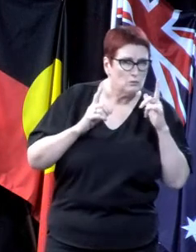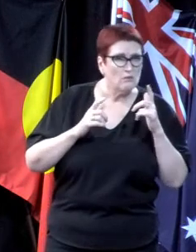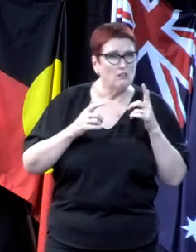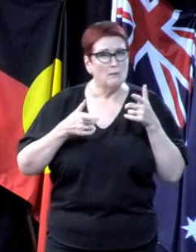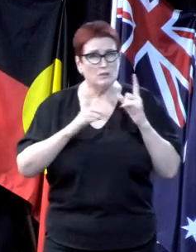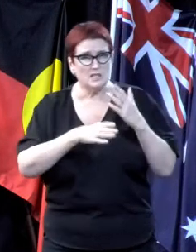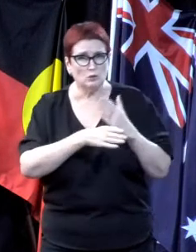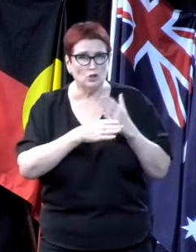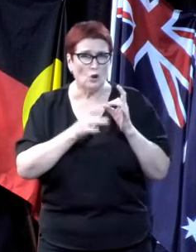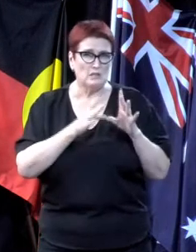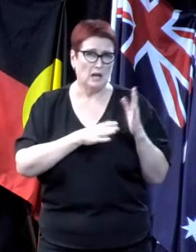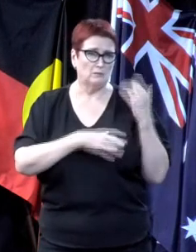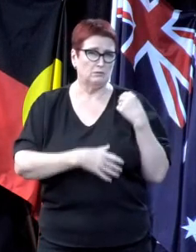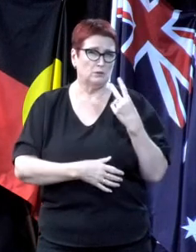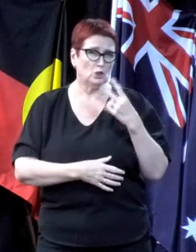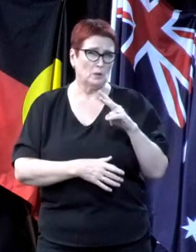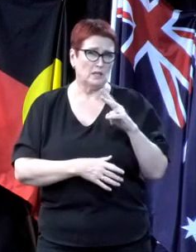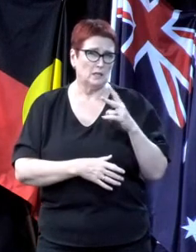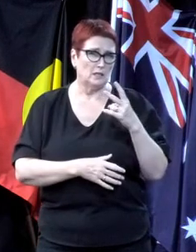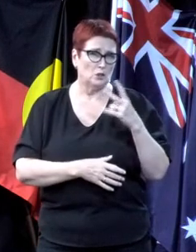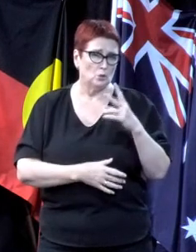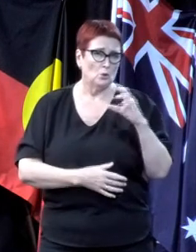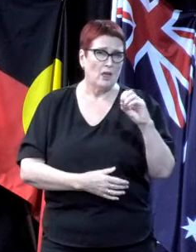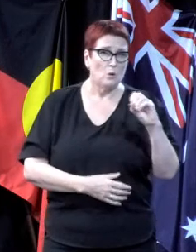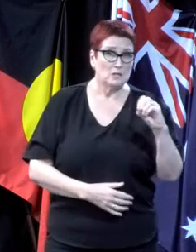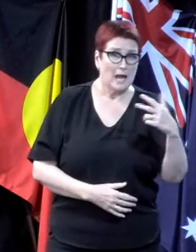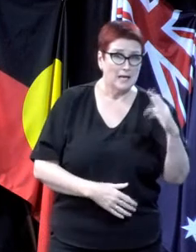to the current time, Kirwan, Ayr, Thuringowa?